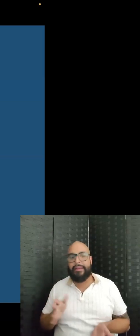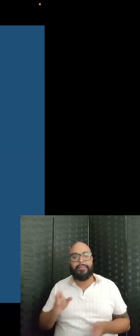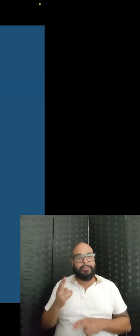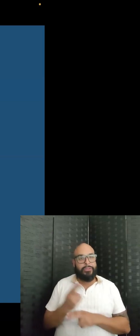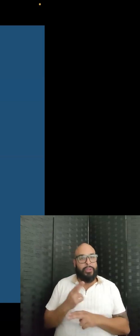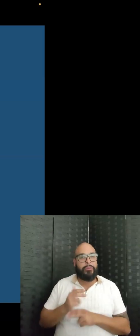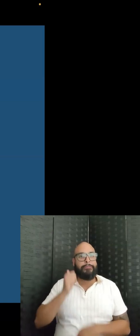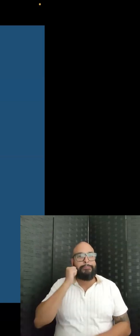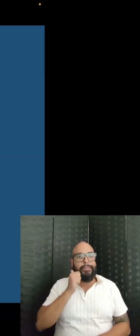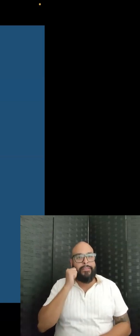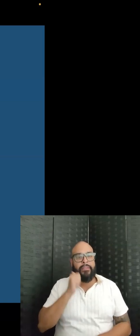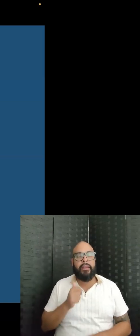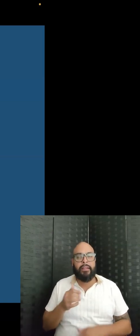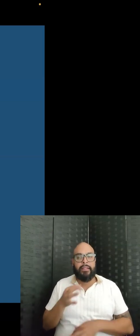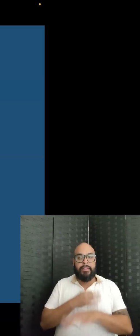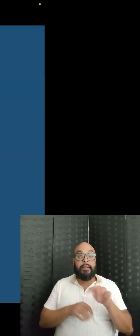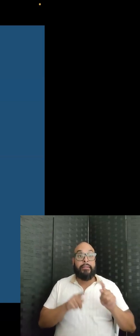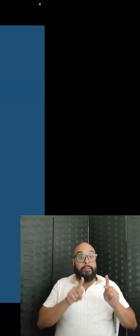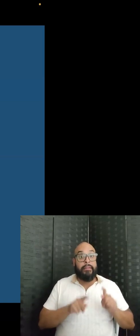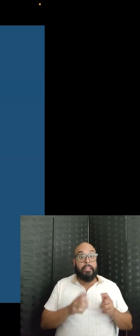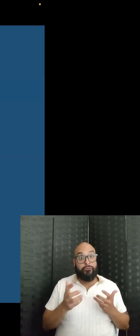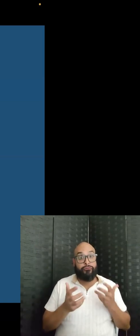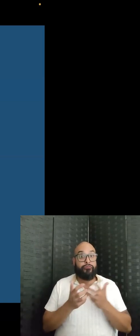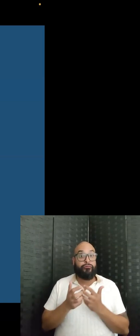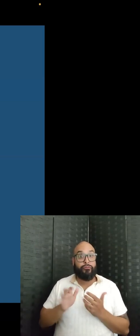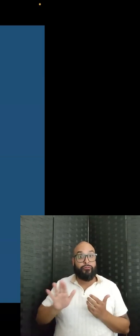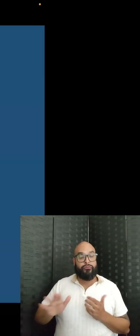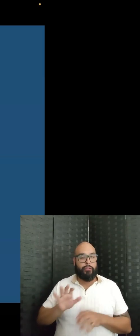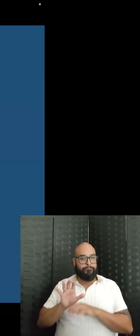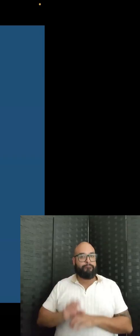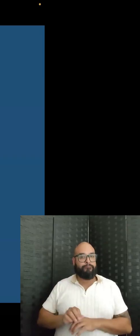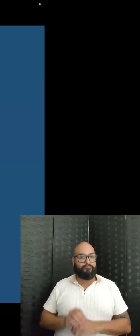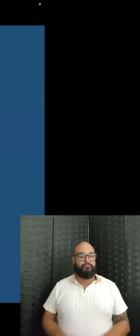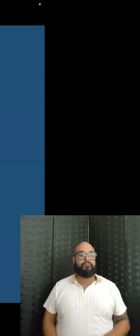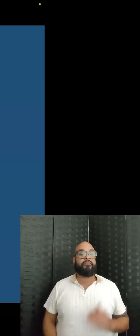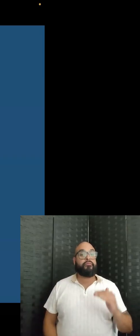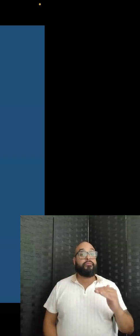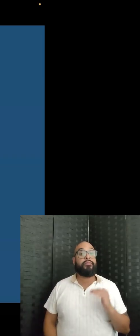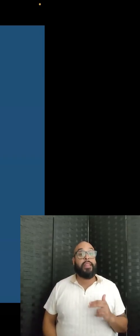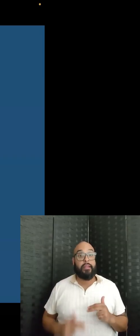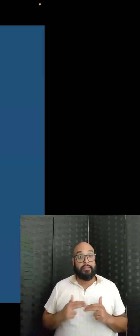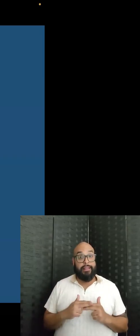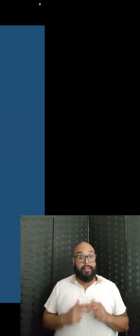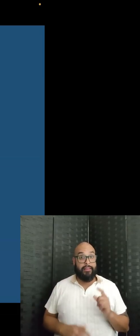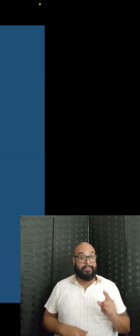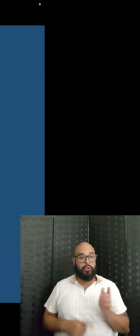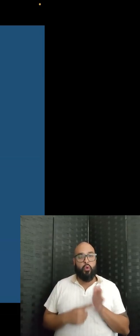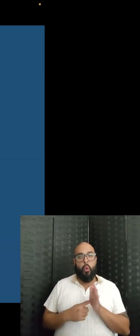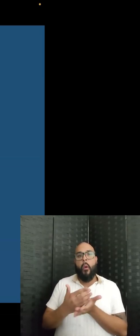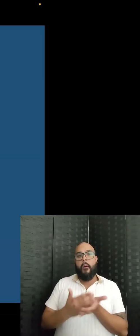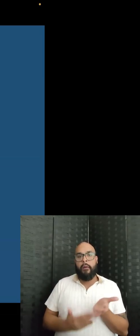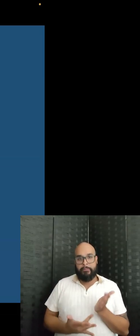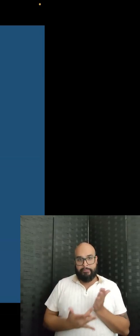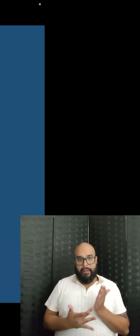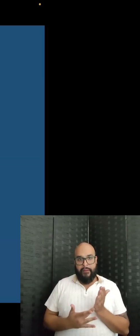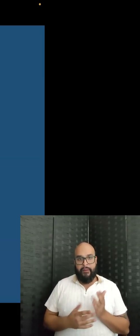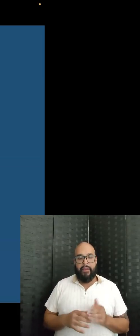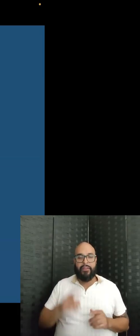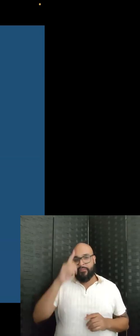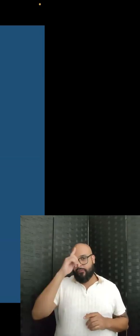All right, so the next slide actually shows some of this technology being used to do some of the test batteries. And so you'll see that's